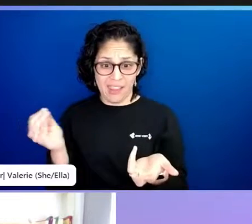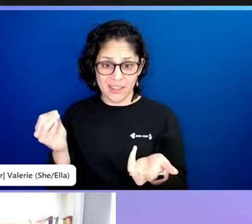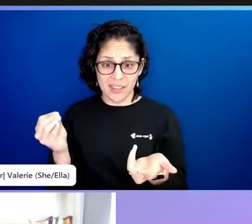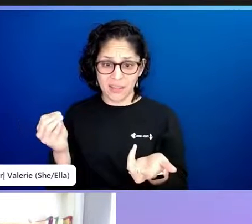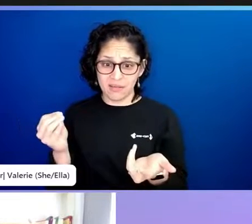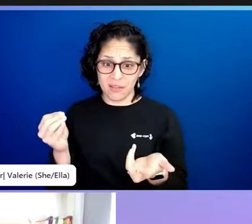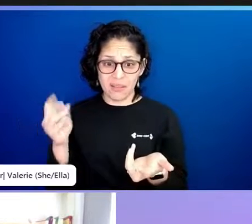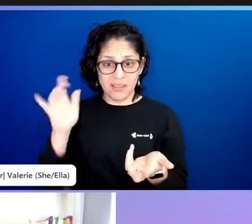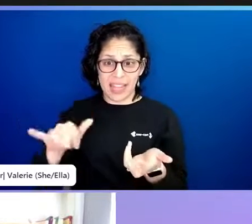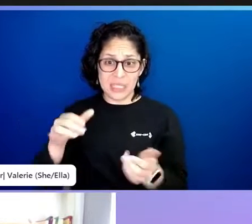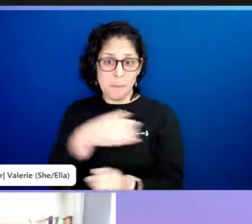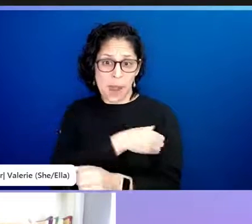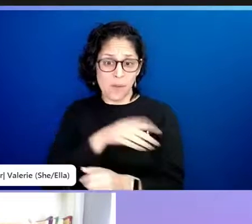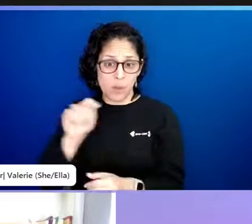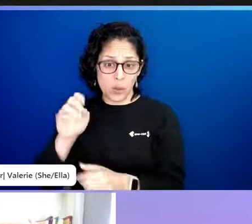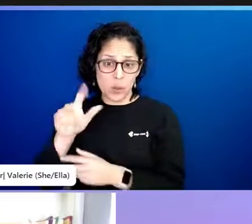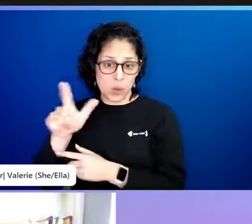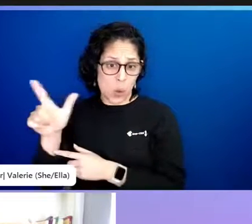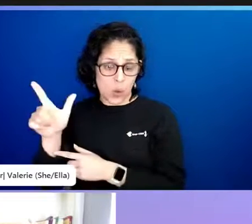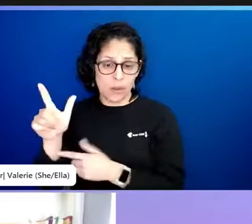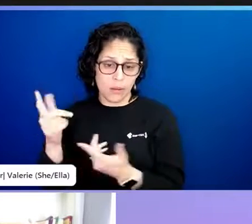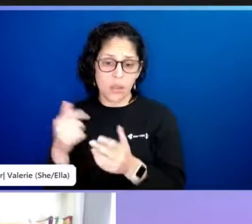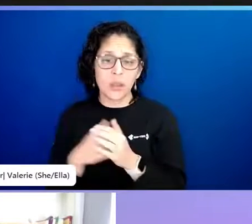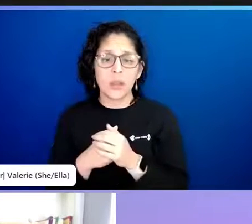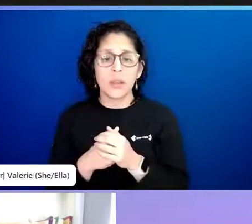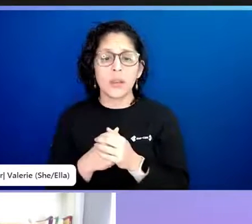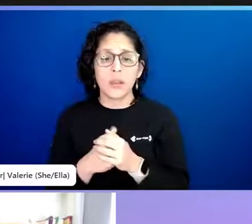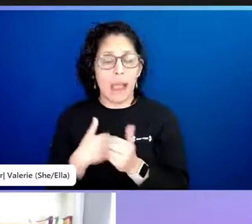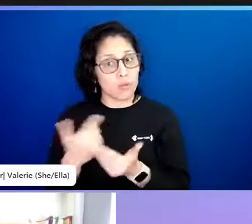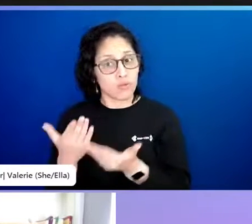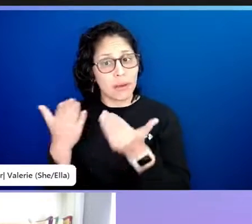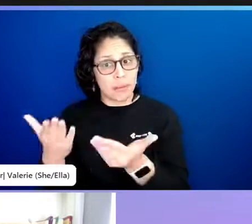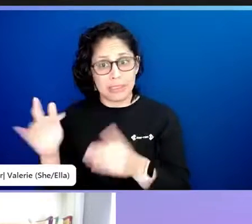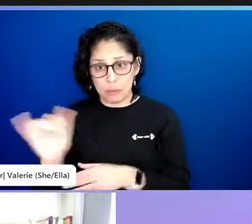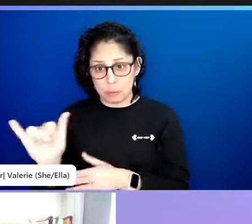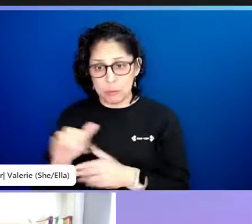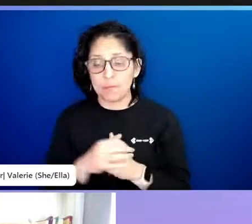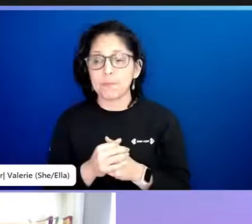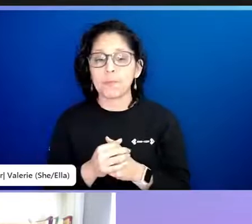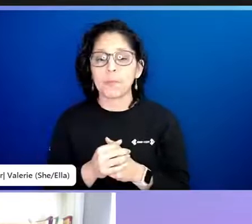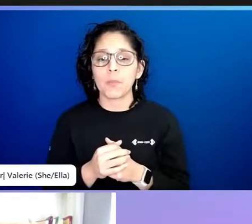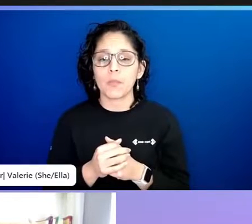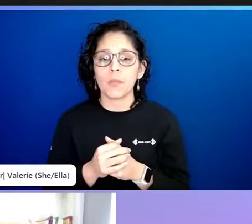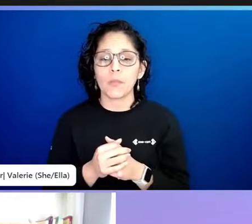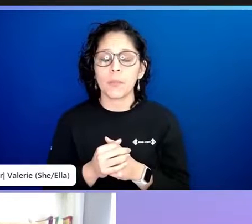highly recommend it anyway that said um I you know I think there's some really good research